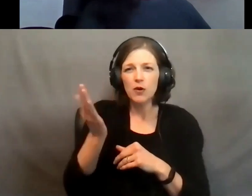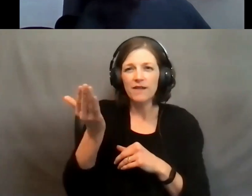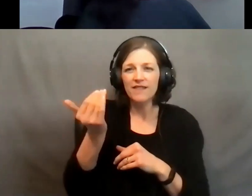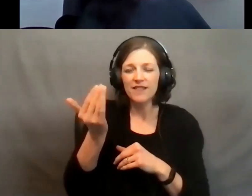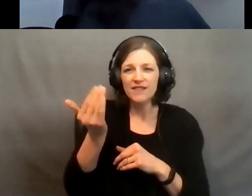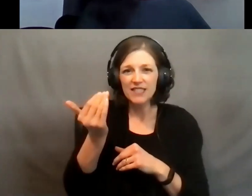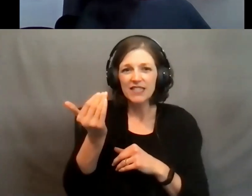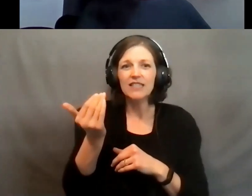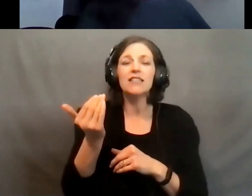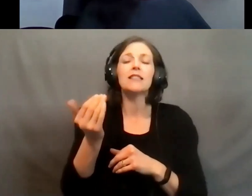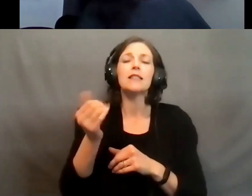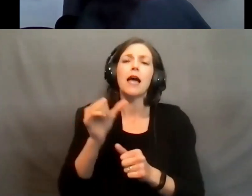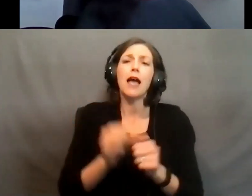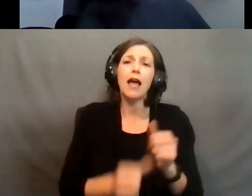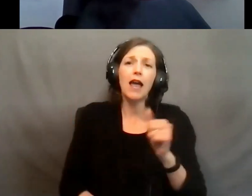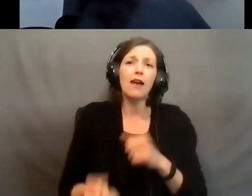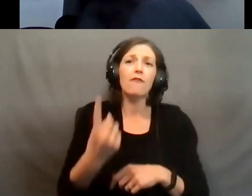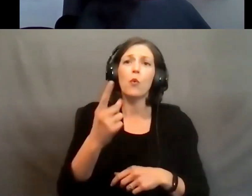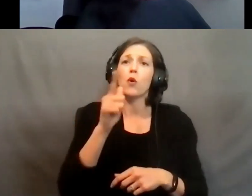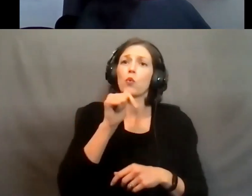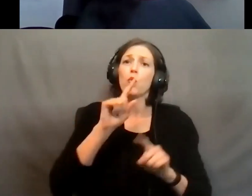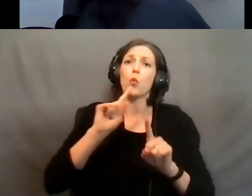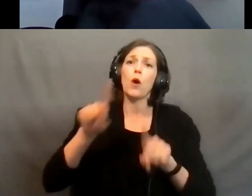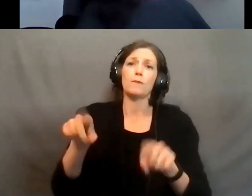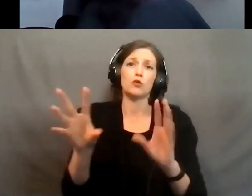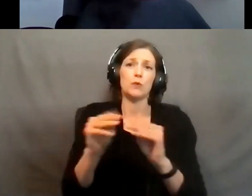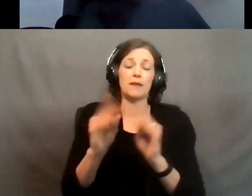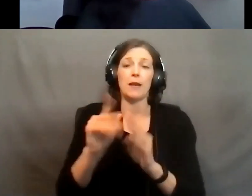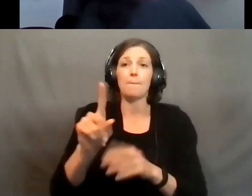everyone who comes to the meeting 13:08:48 , must register. We cannot